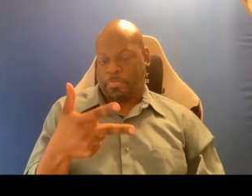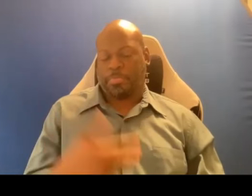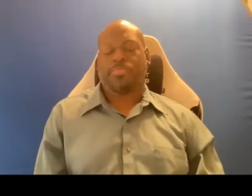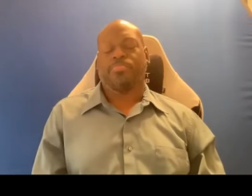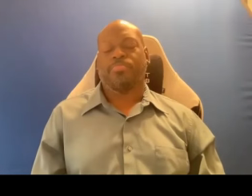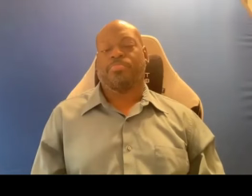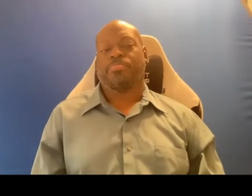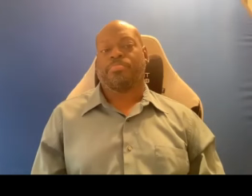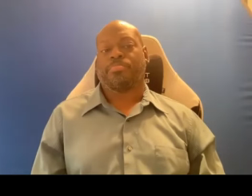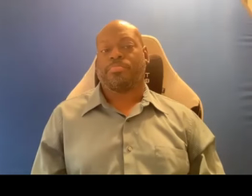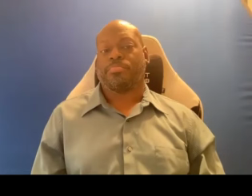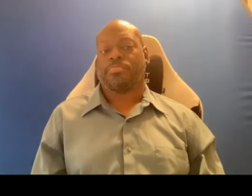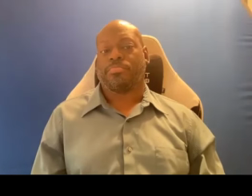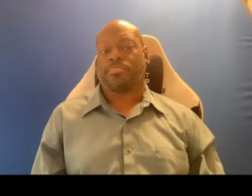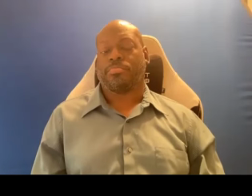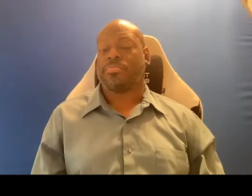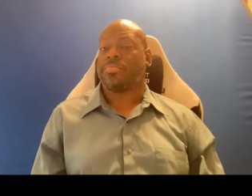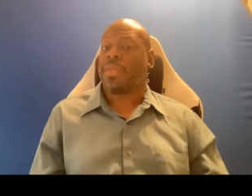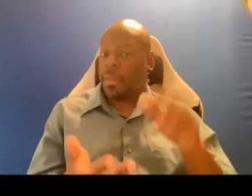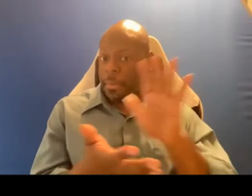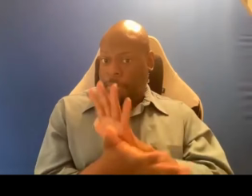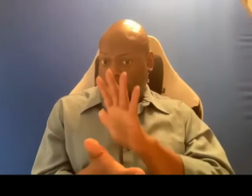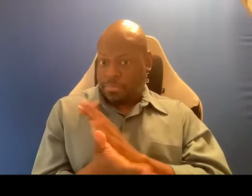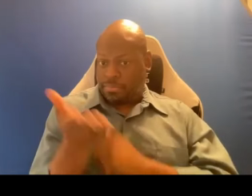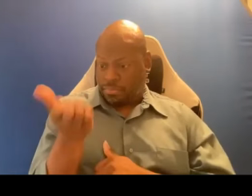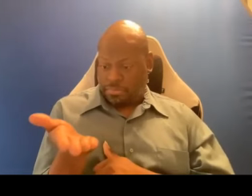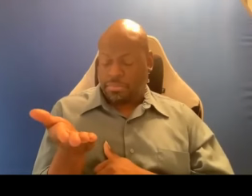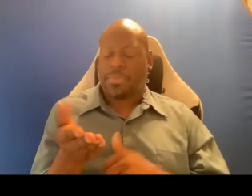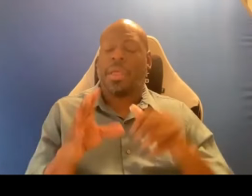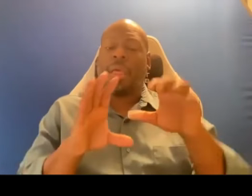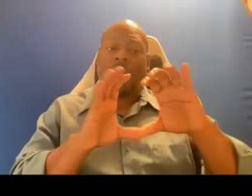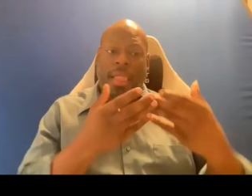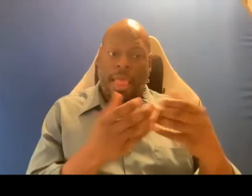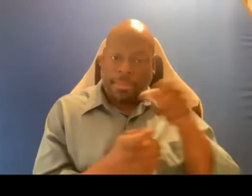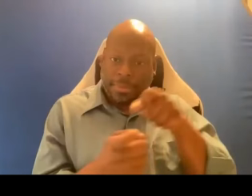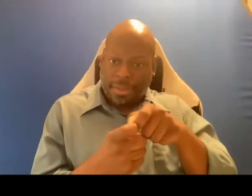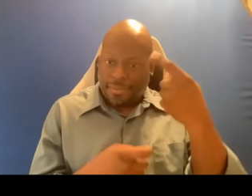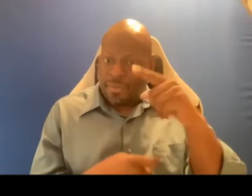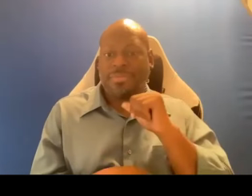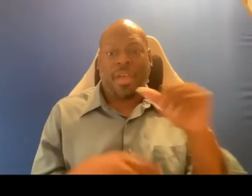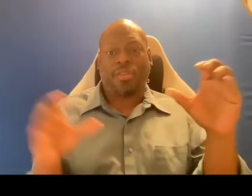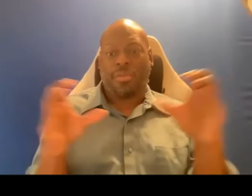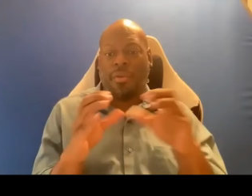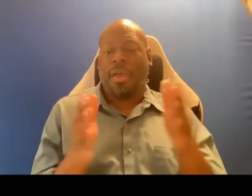The document entitled "Class Specifications for Con-certified Public School Employees" is the